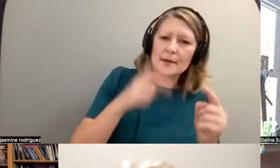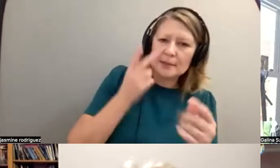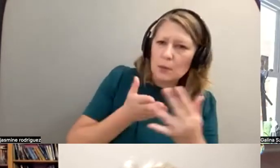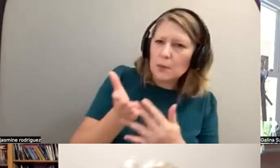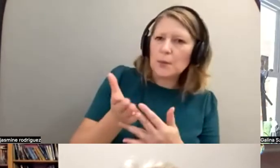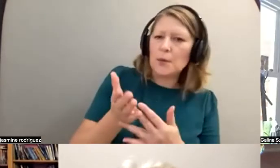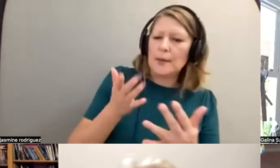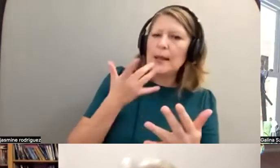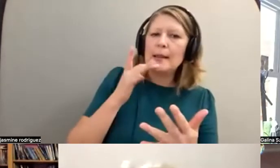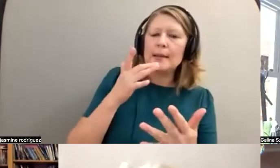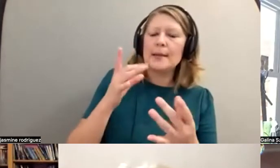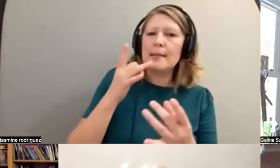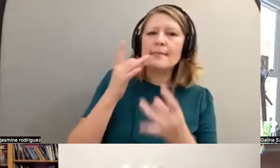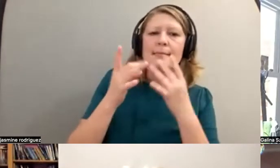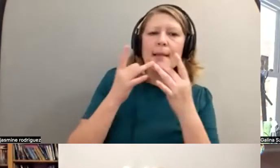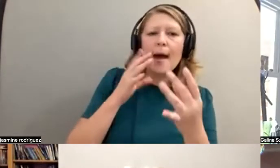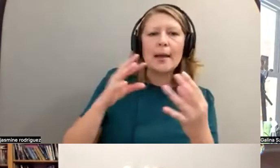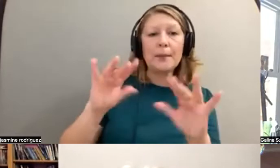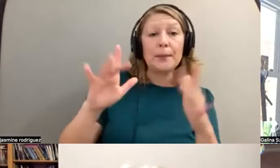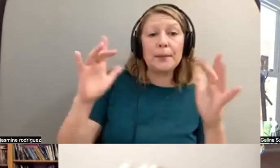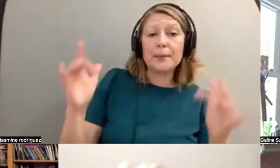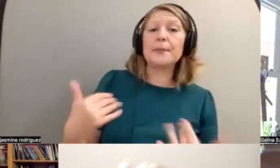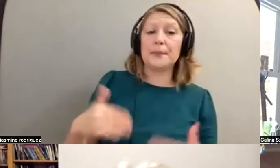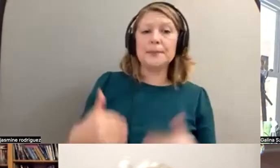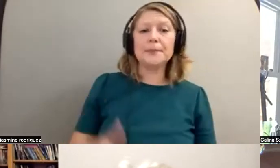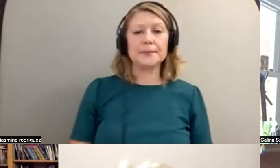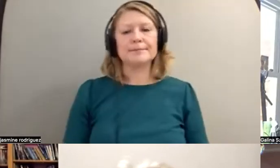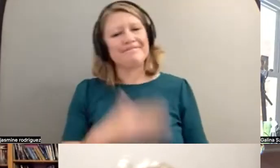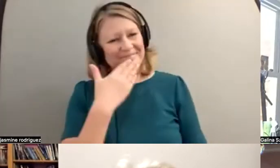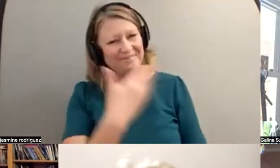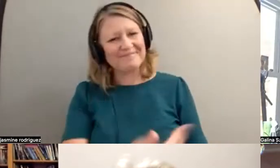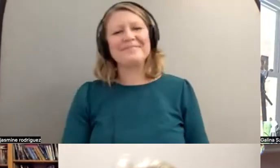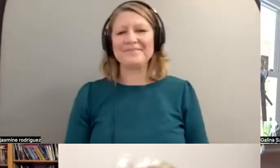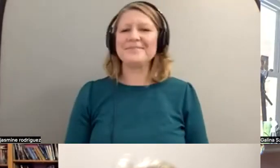But they were very full of light! May I say-- thank you-- I would want to say is,